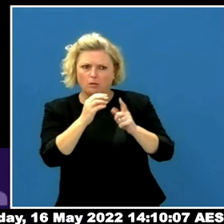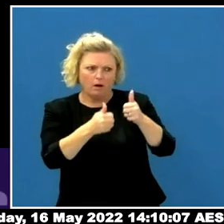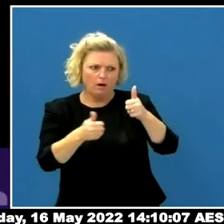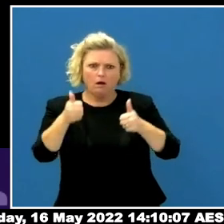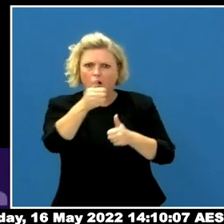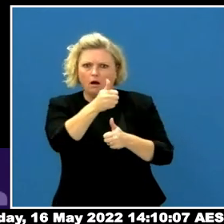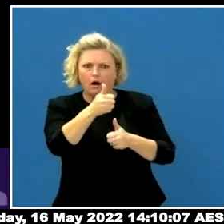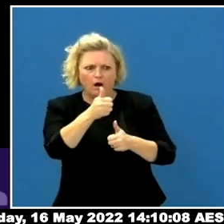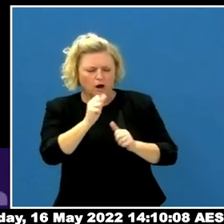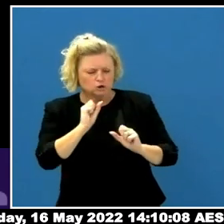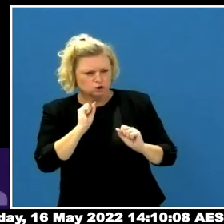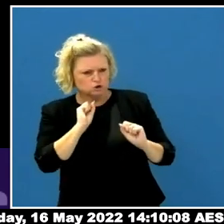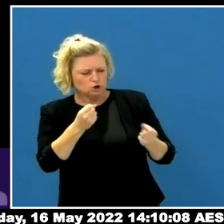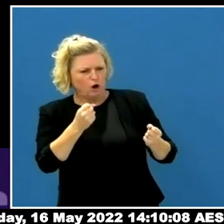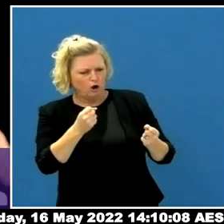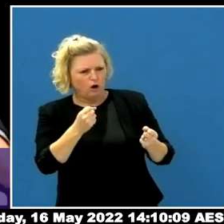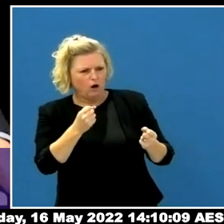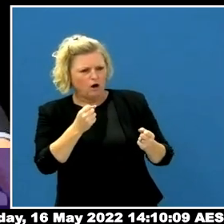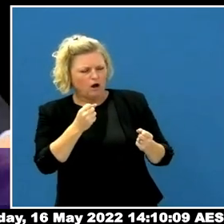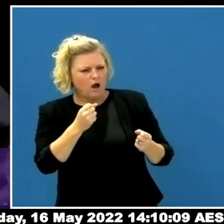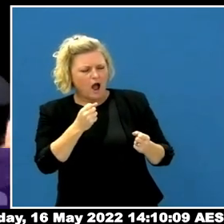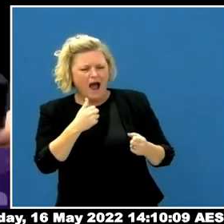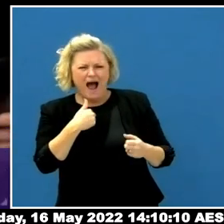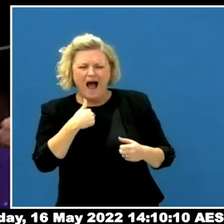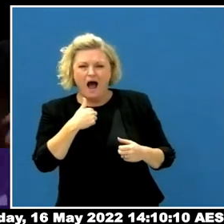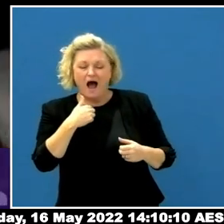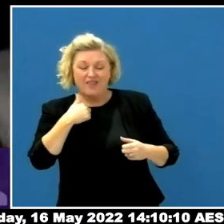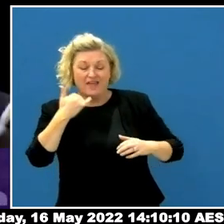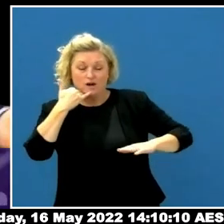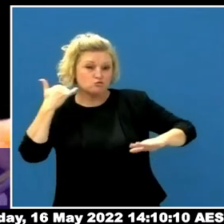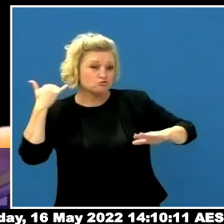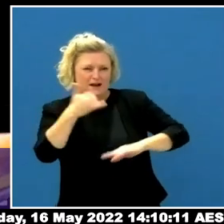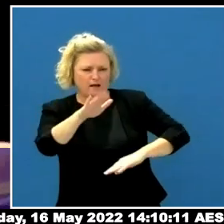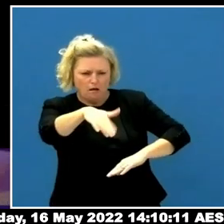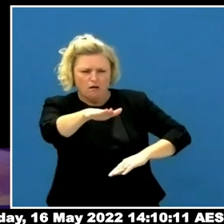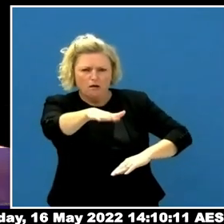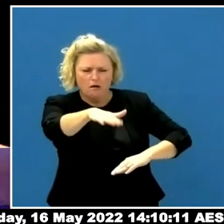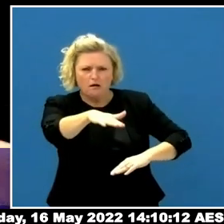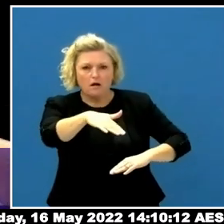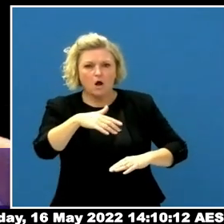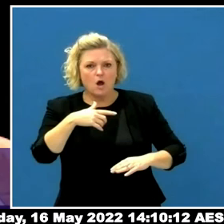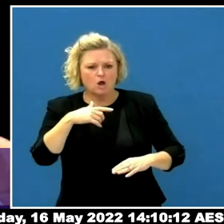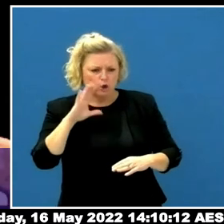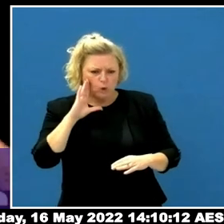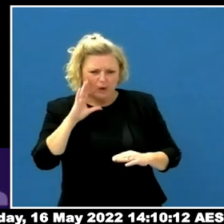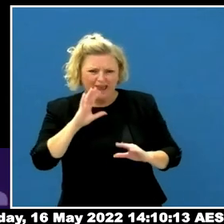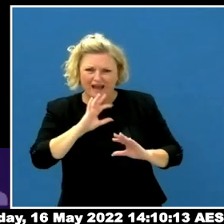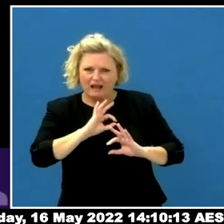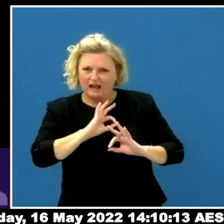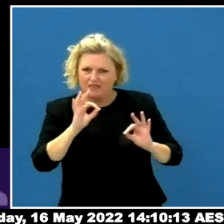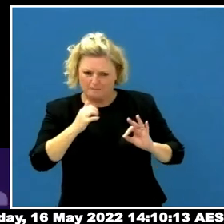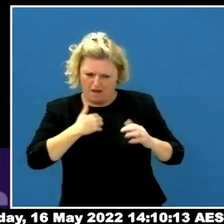been heard. MR FOGARTY: Who did you speak with then, do you recall? The Team Leader. Team Leader still, yes.